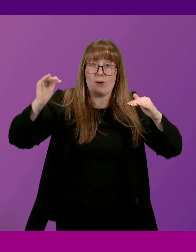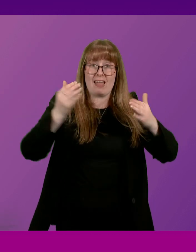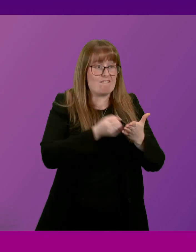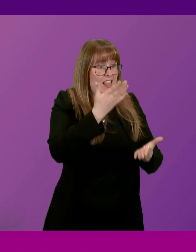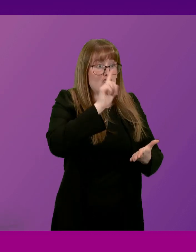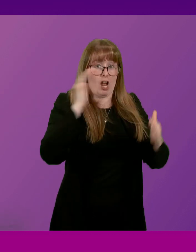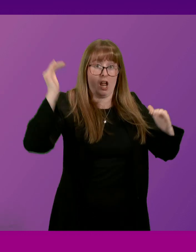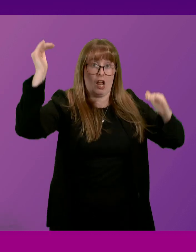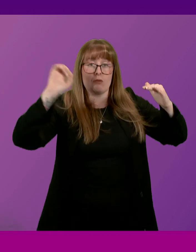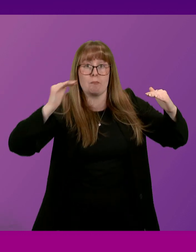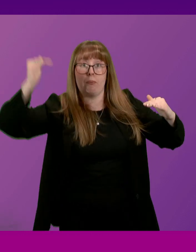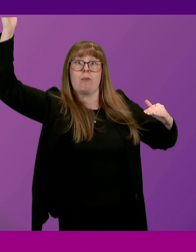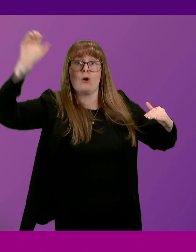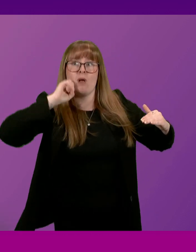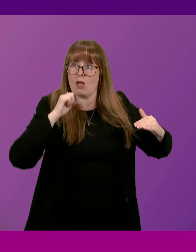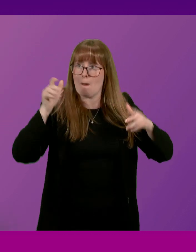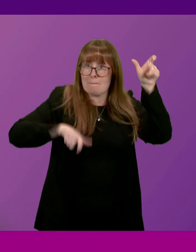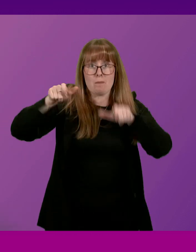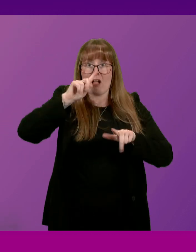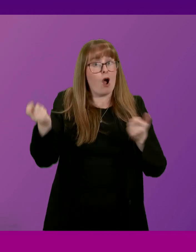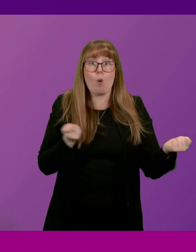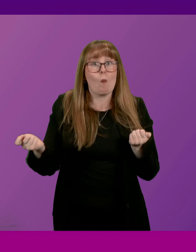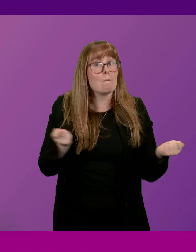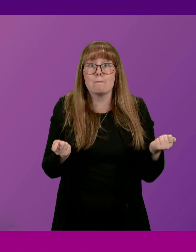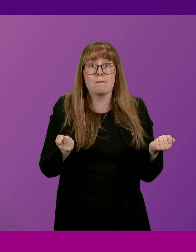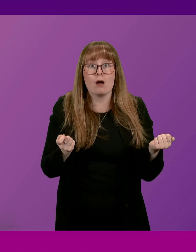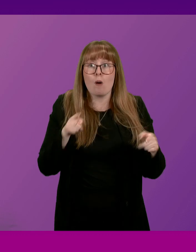People cannot cope with today’s bills, and many will not cope with the benefit cuts